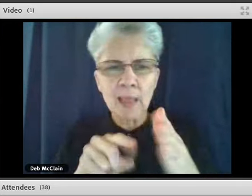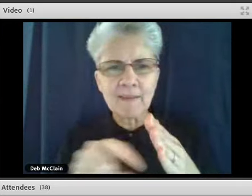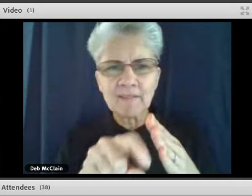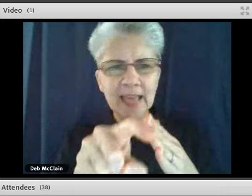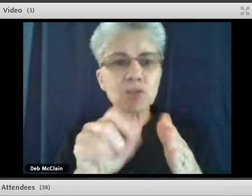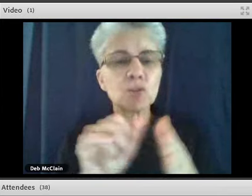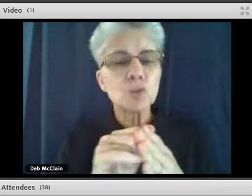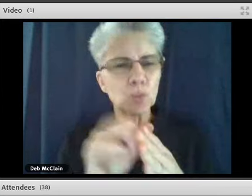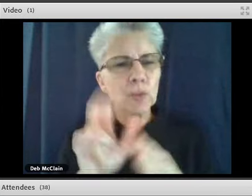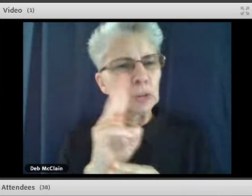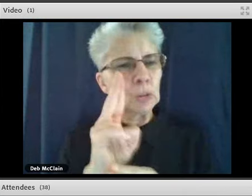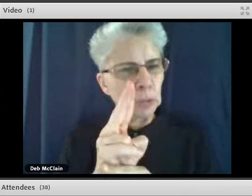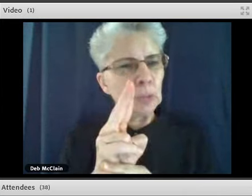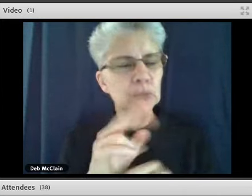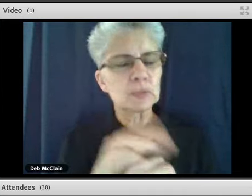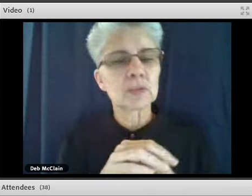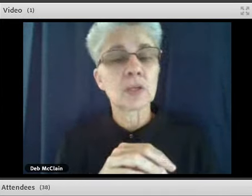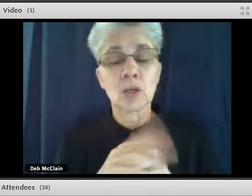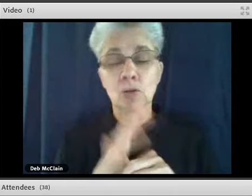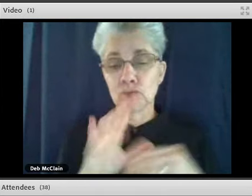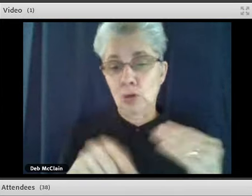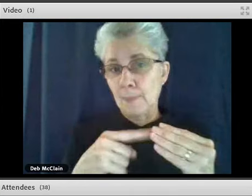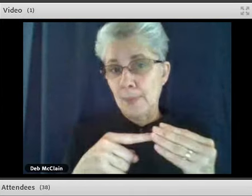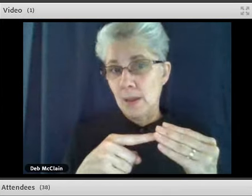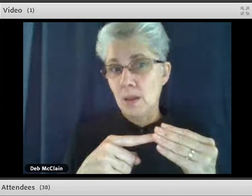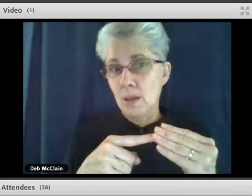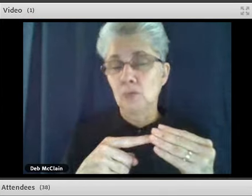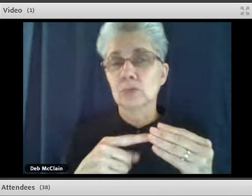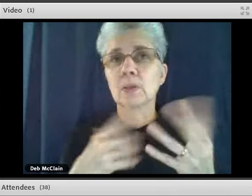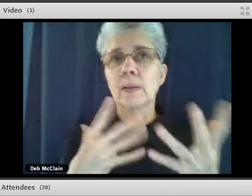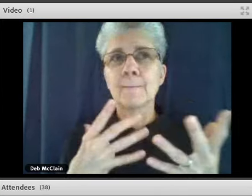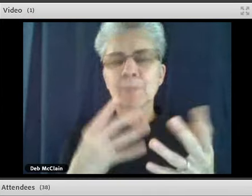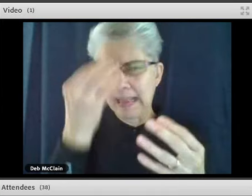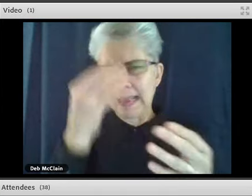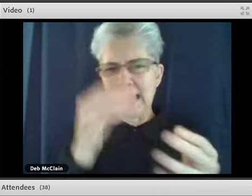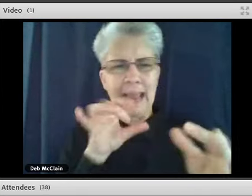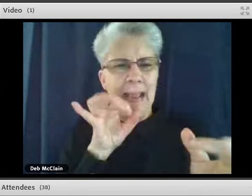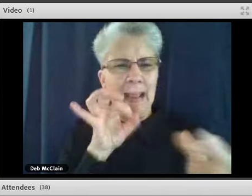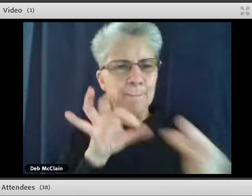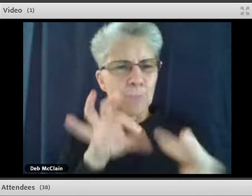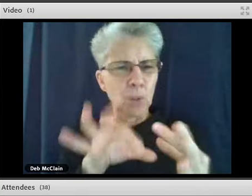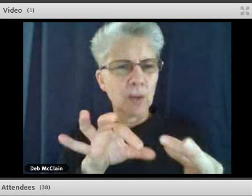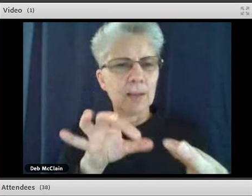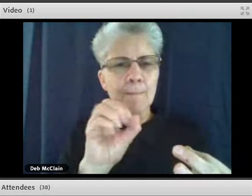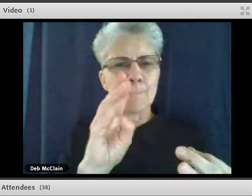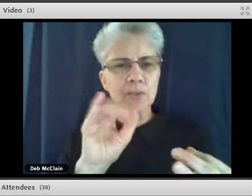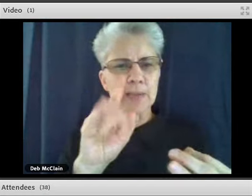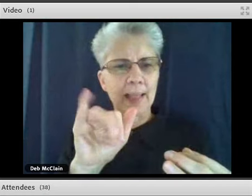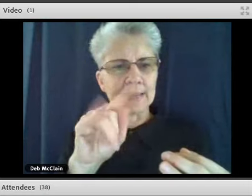You can operate it. When you talk about... input modalities,